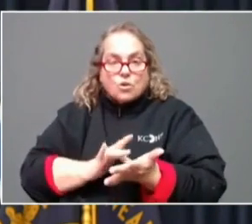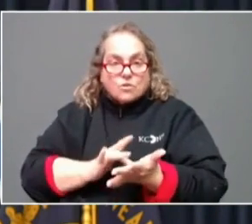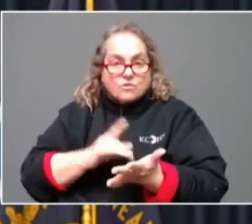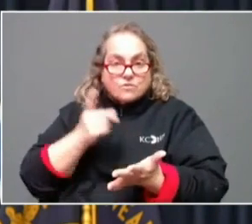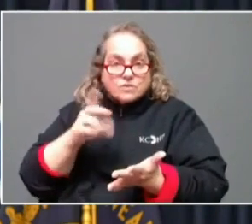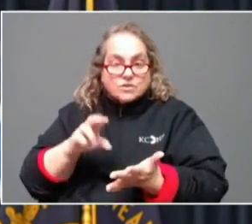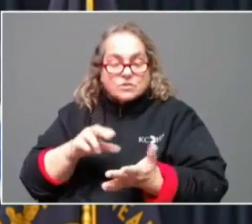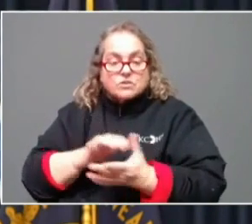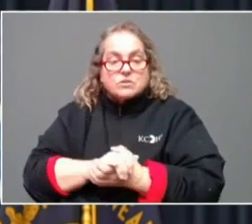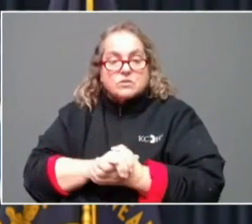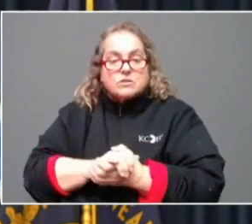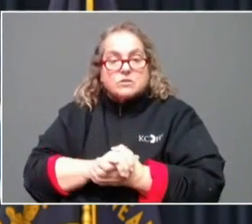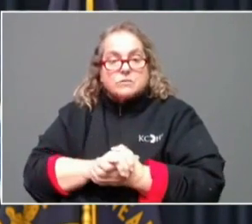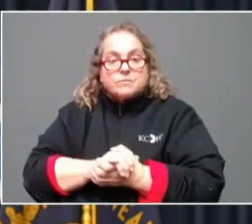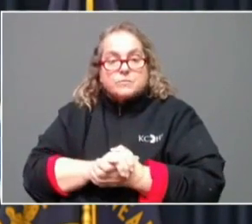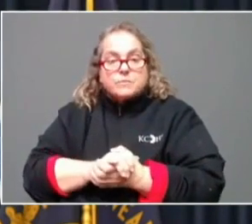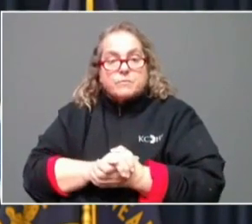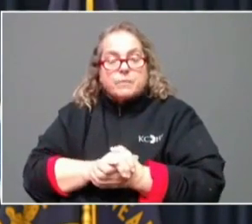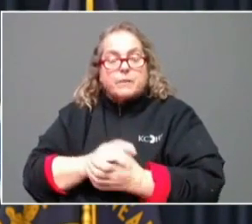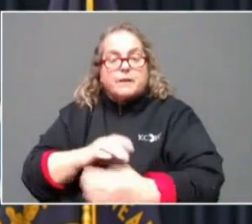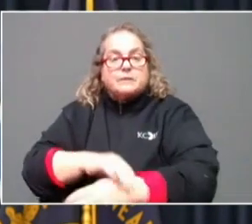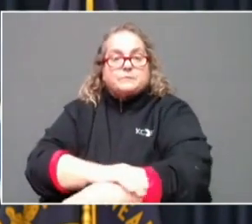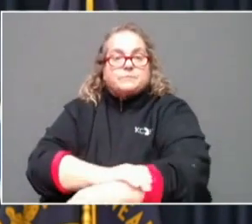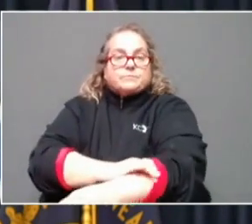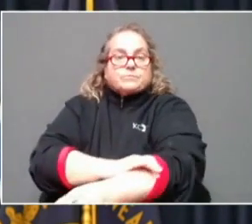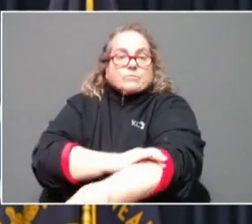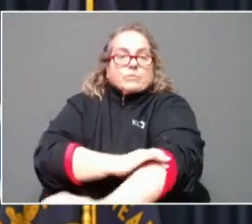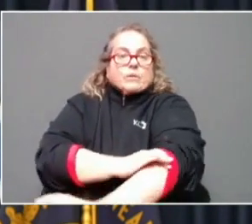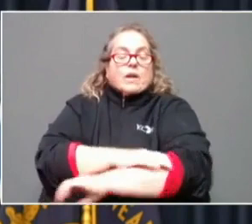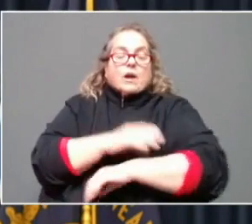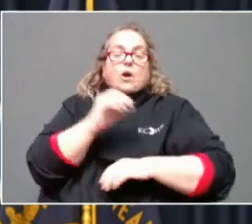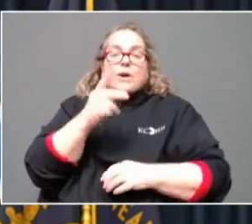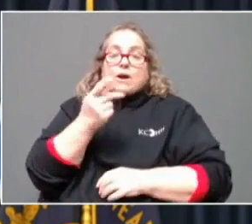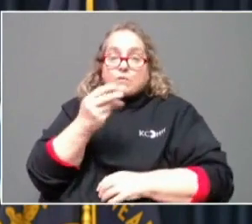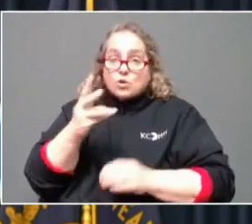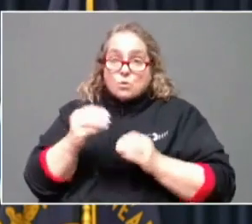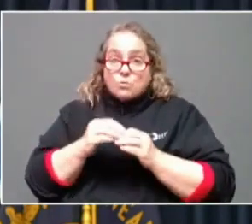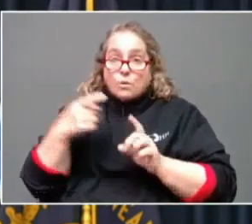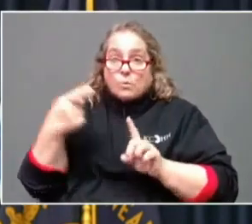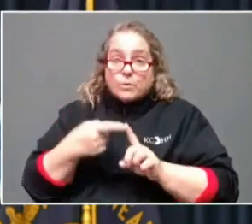slide down scotty. I think that's the last one. So there are two oral